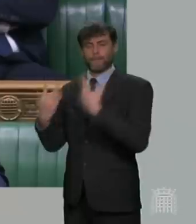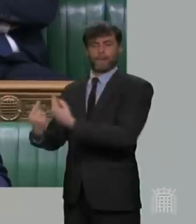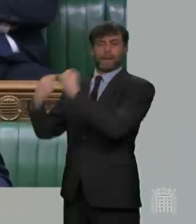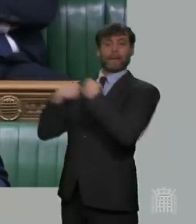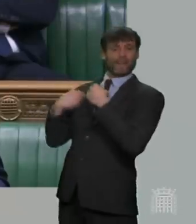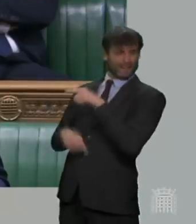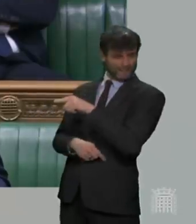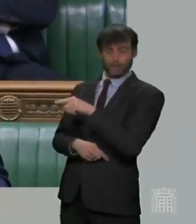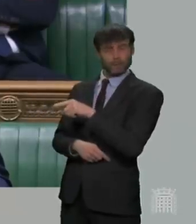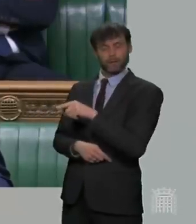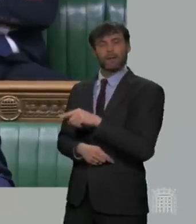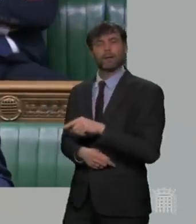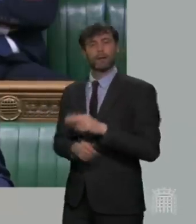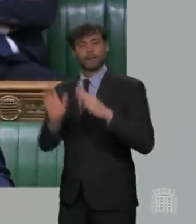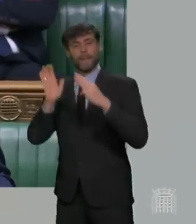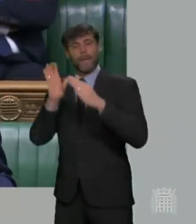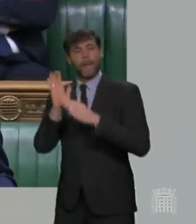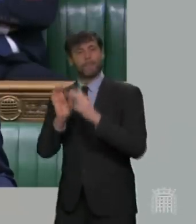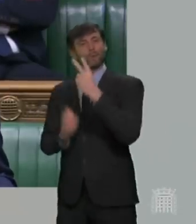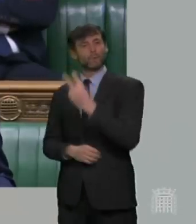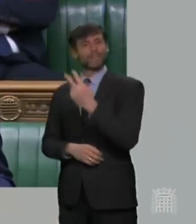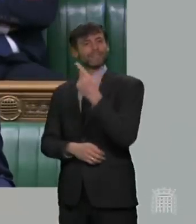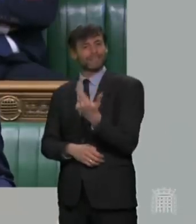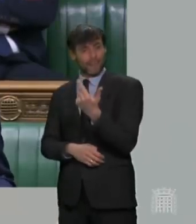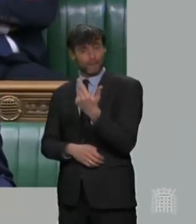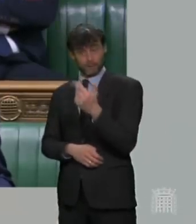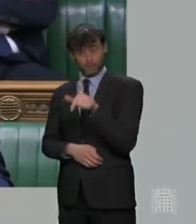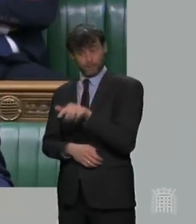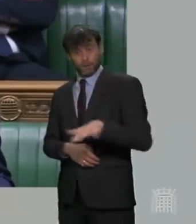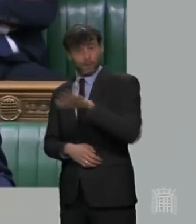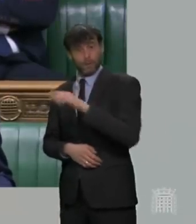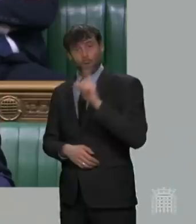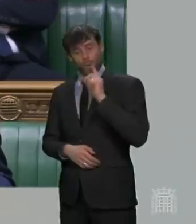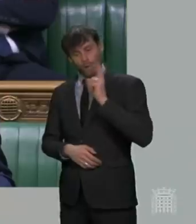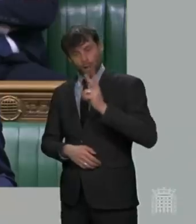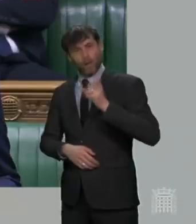the concrete section of the M27 will start to be resurfaced this summer. Does the Prime Minister